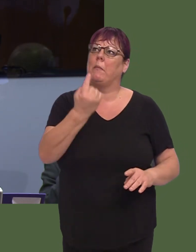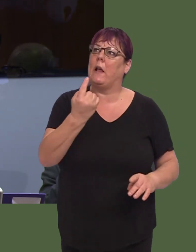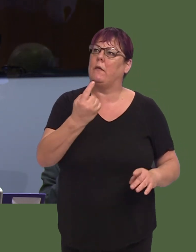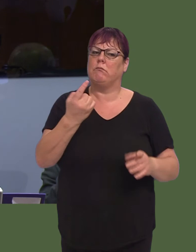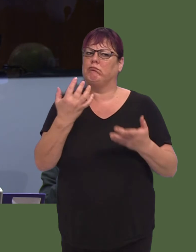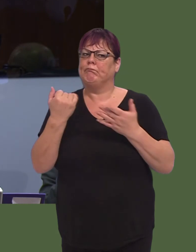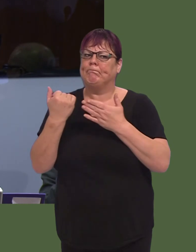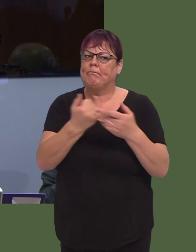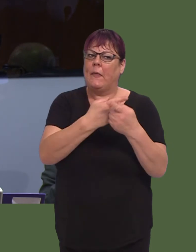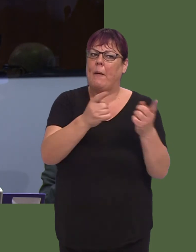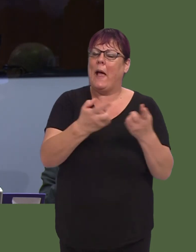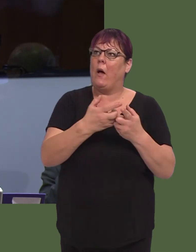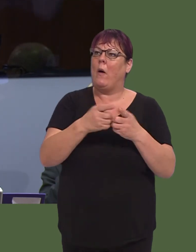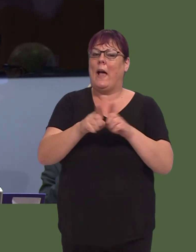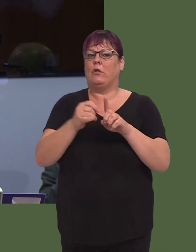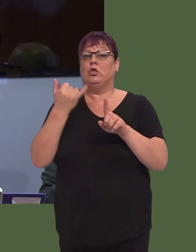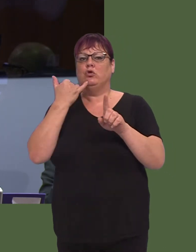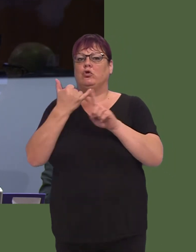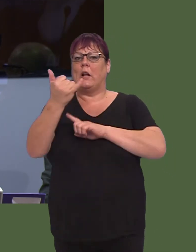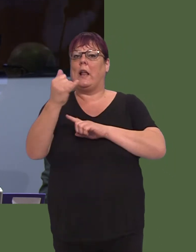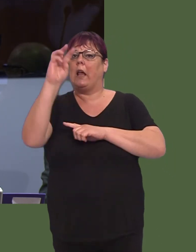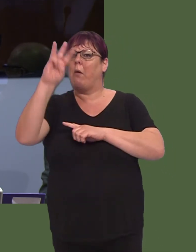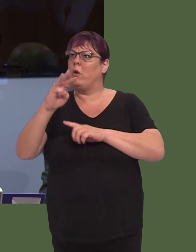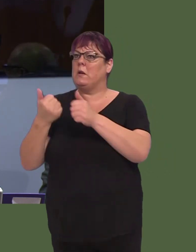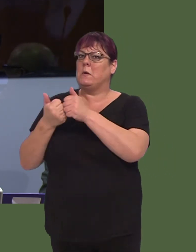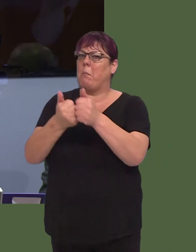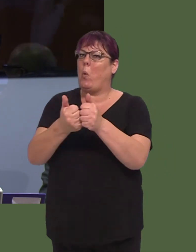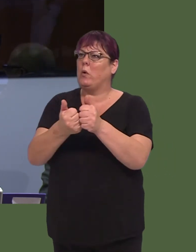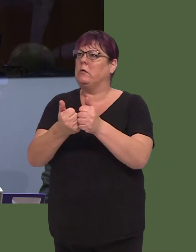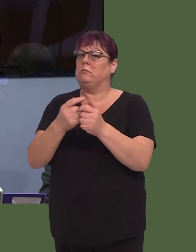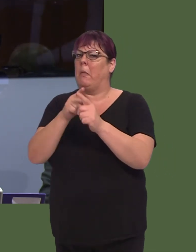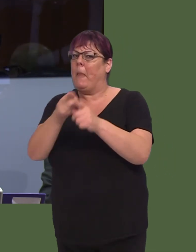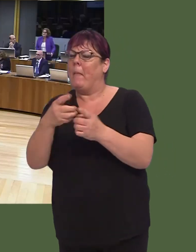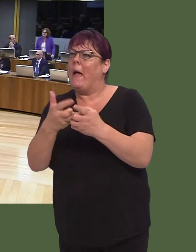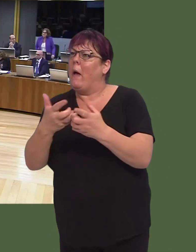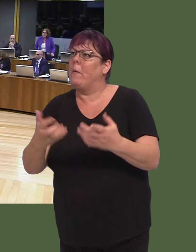to charities such as Childline Cymru in dealing with the rise of the number of cases?